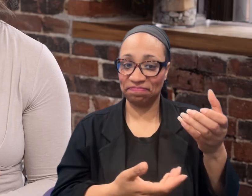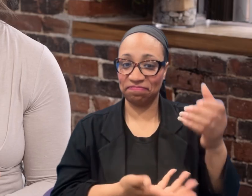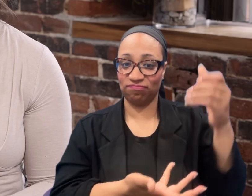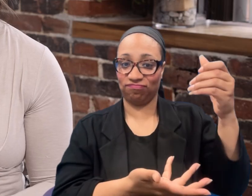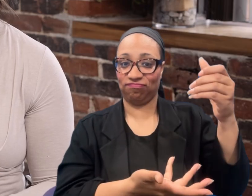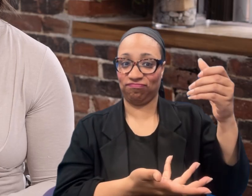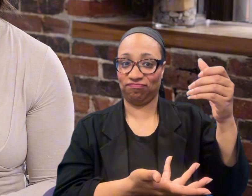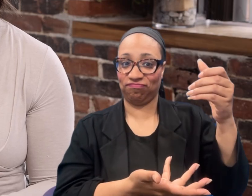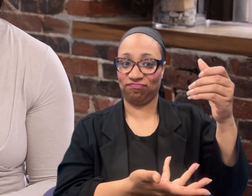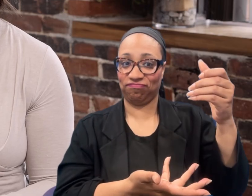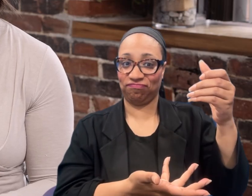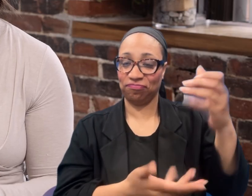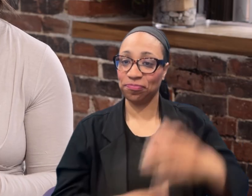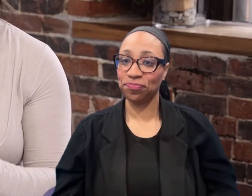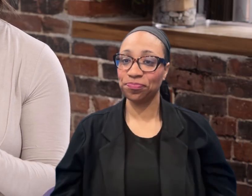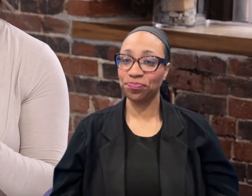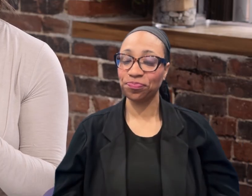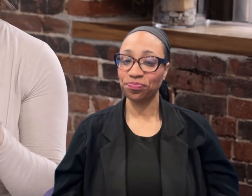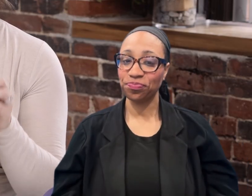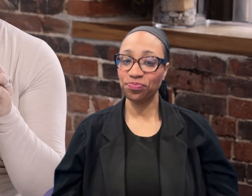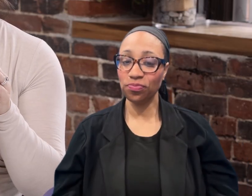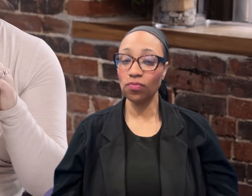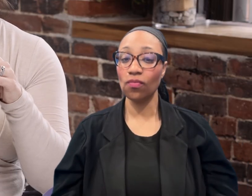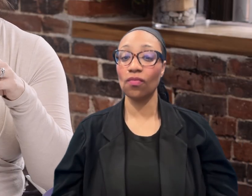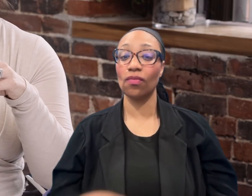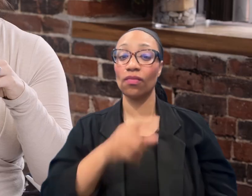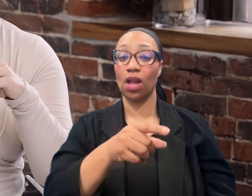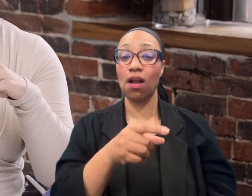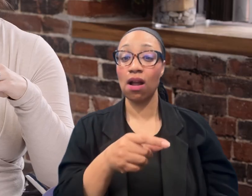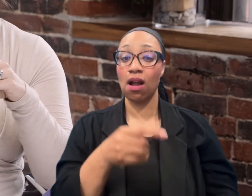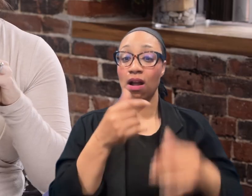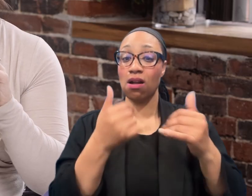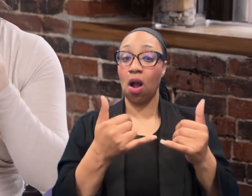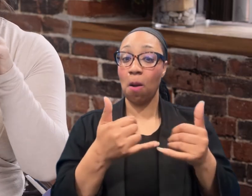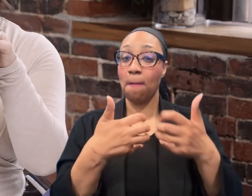The other things to note for assembly, at the top of the pump motor is where your charging port is.